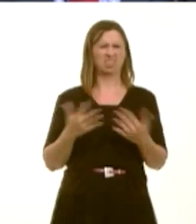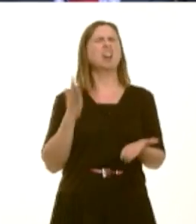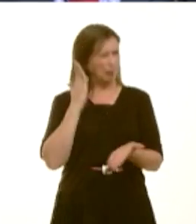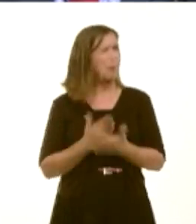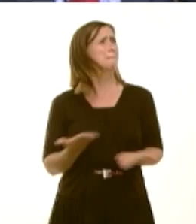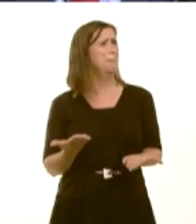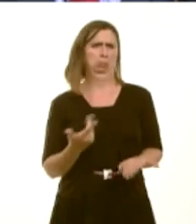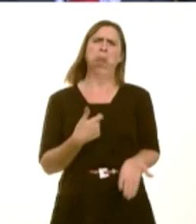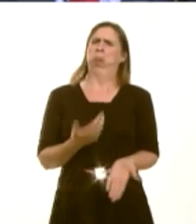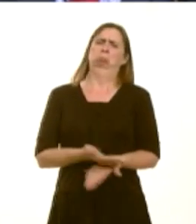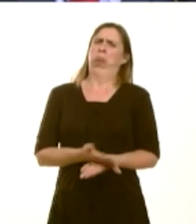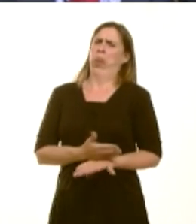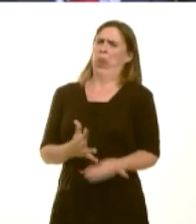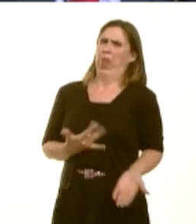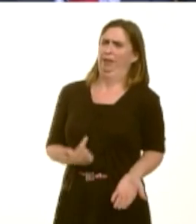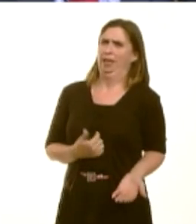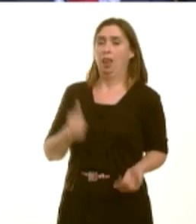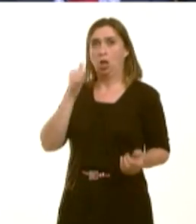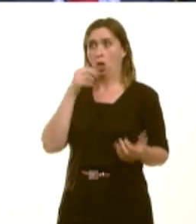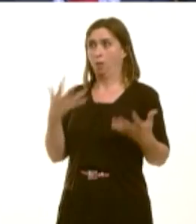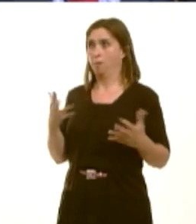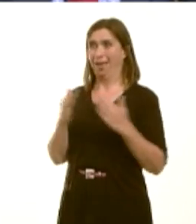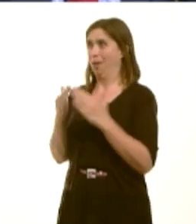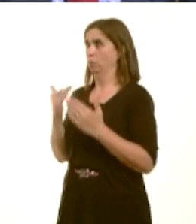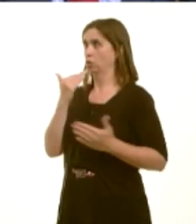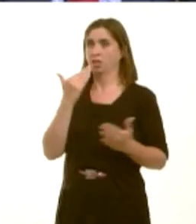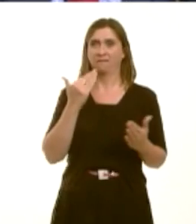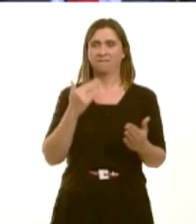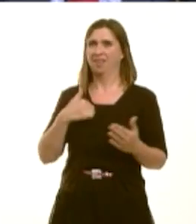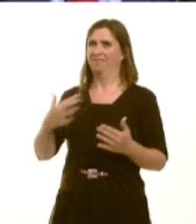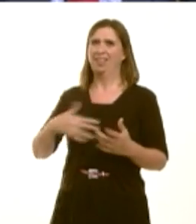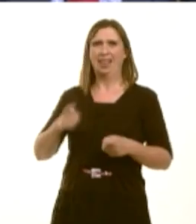problem with the housing shortage by trying to fill up a bath with the plug out. That